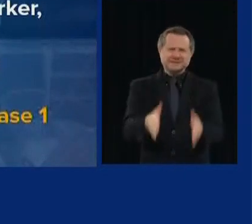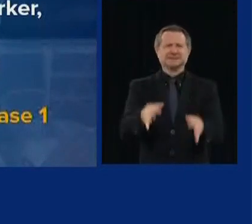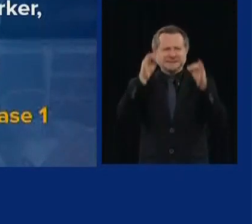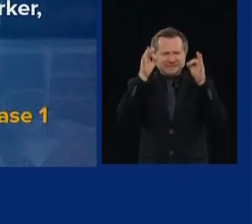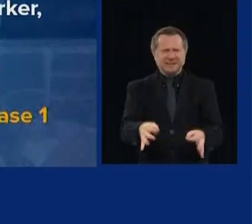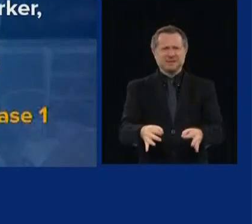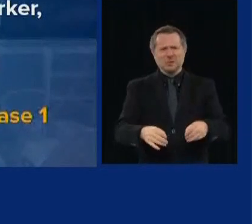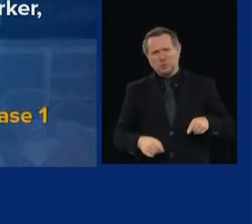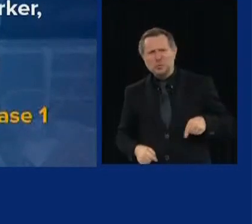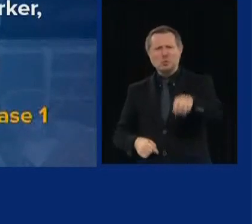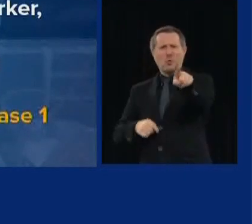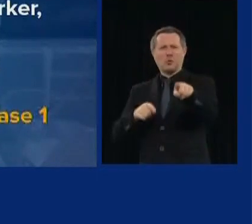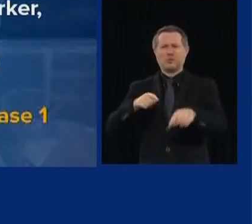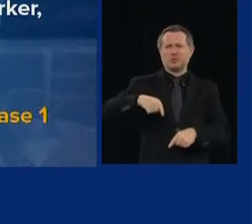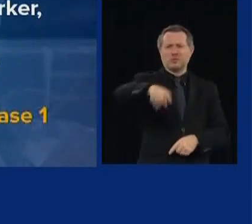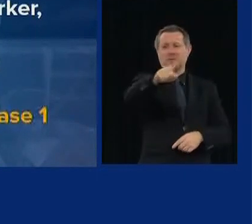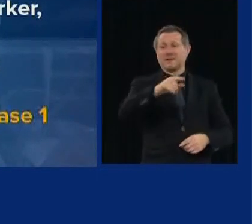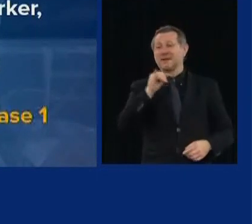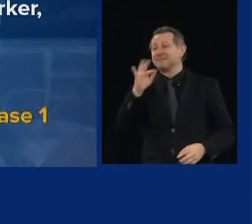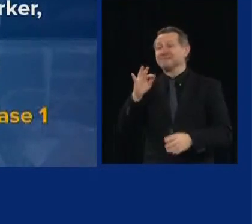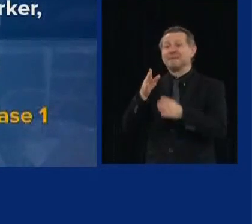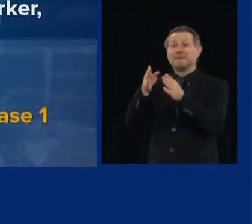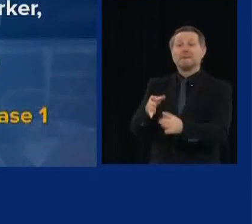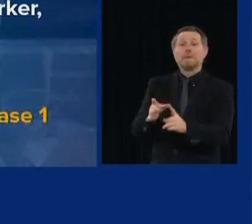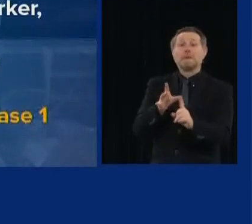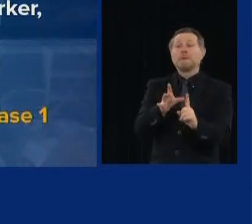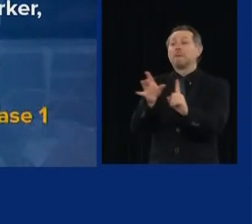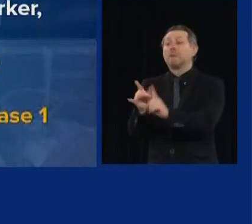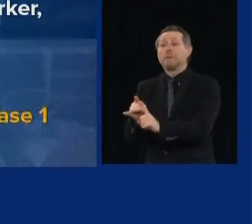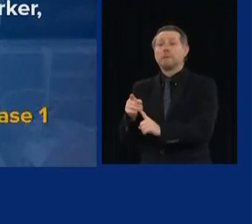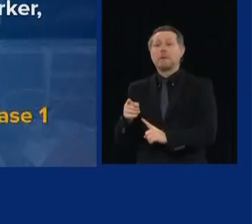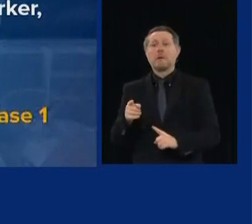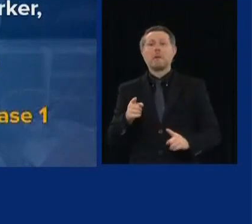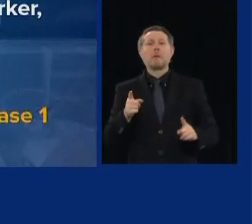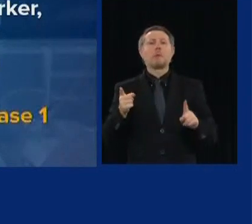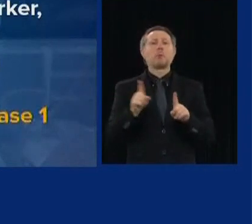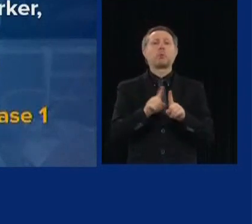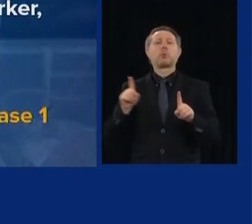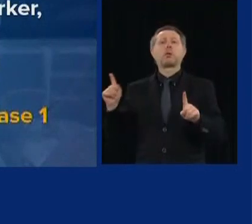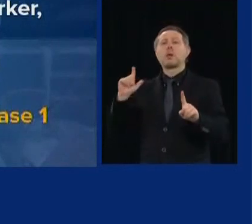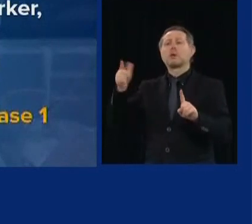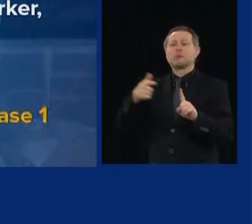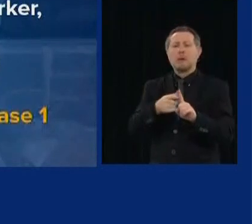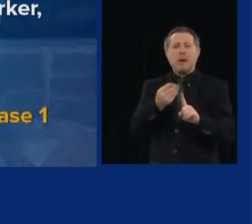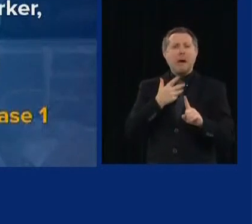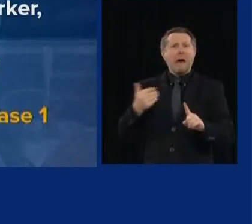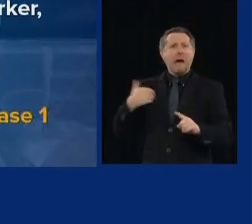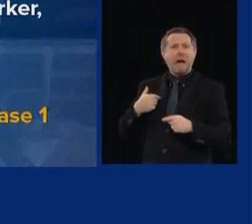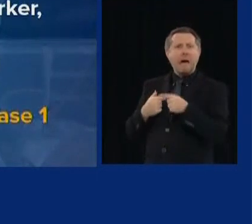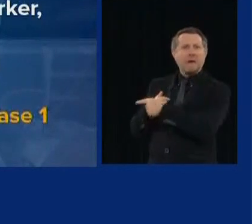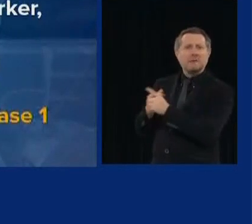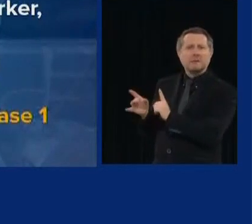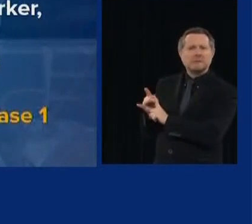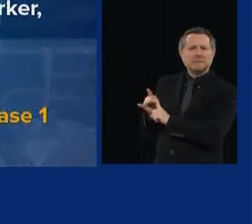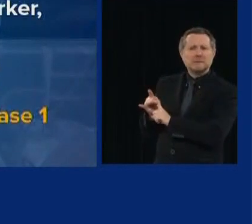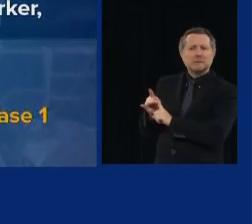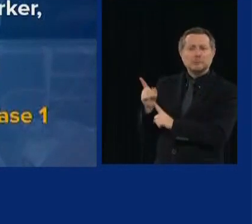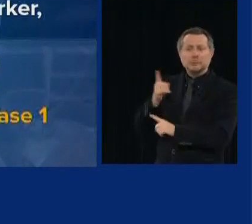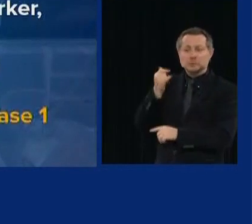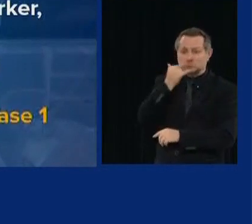IT'S UP TO YOU. ANY INDIVIDUALS WHO HAD CONTACT